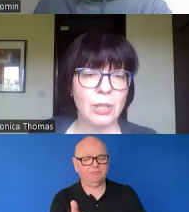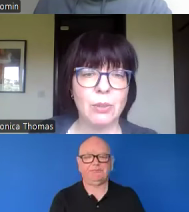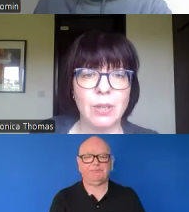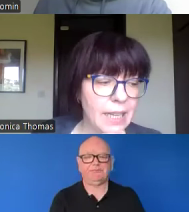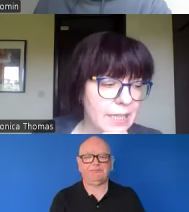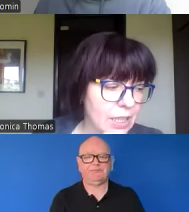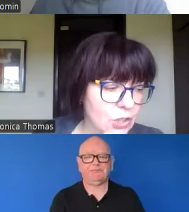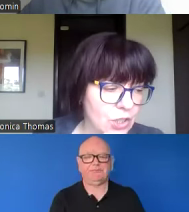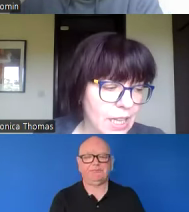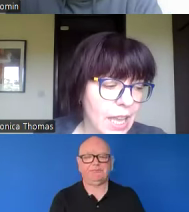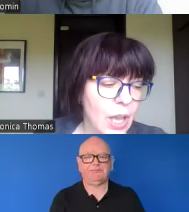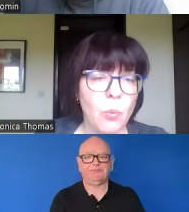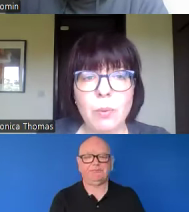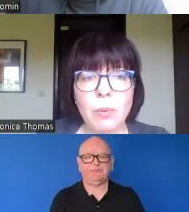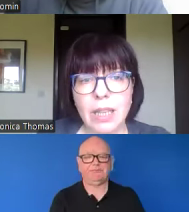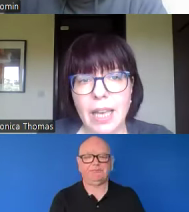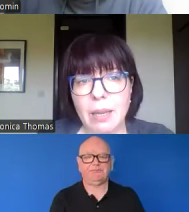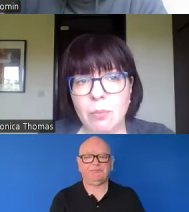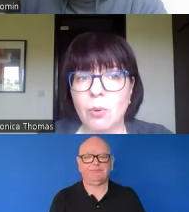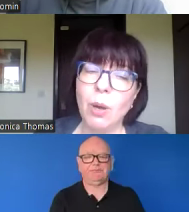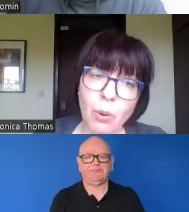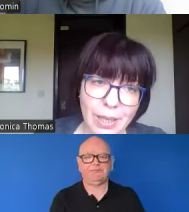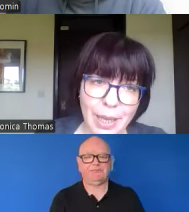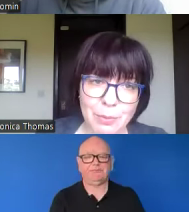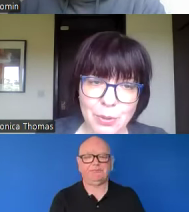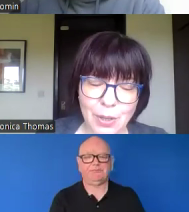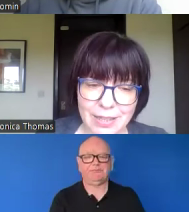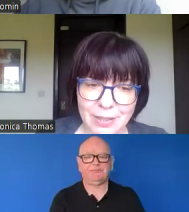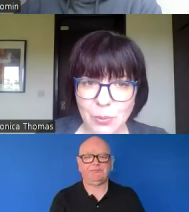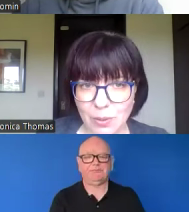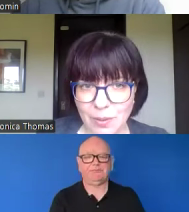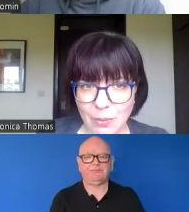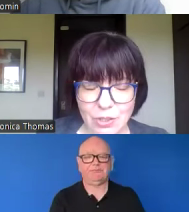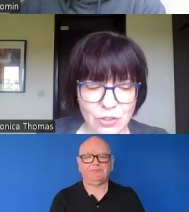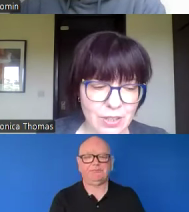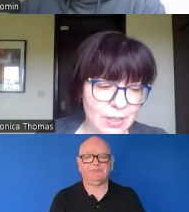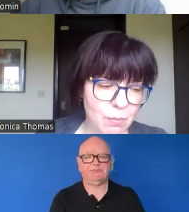in the Q&A section. We will aim, or Mo will aim to answer all of the questions.